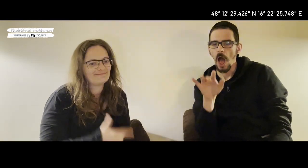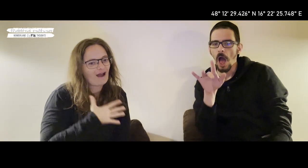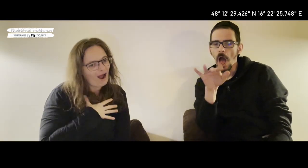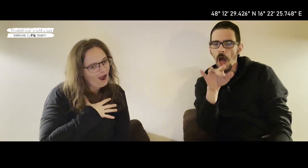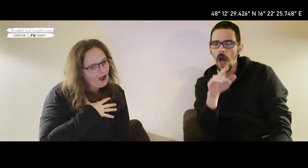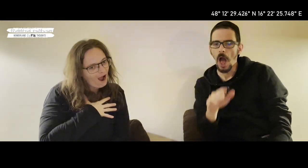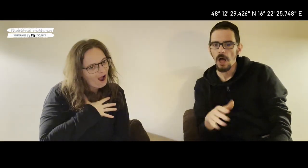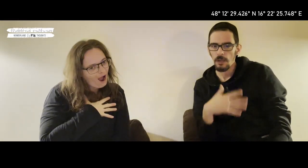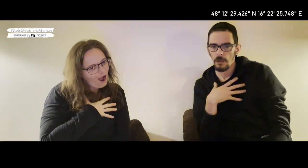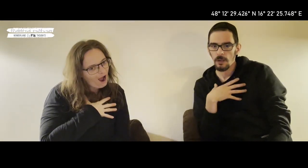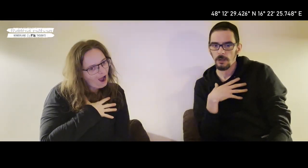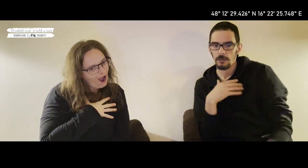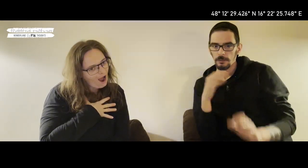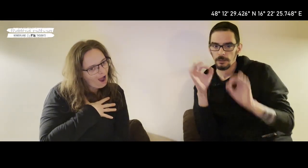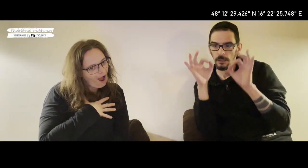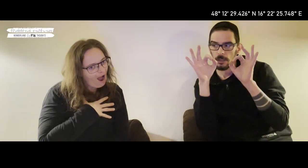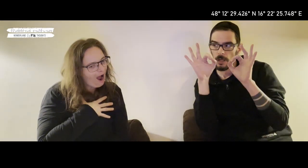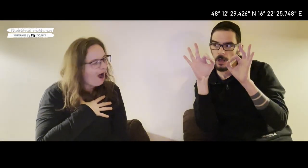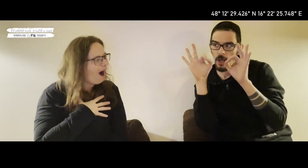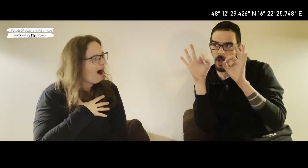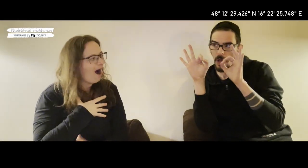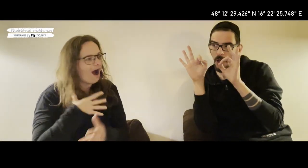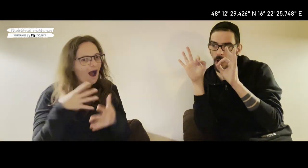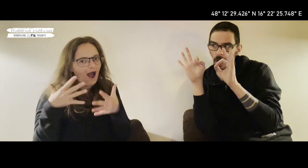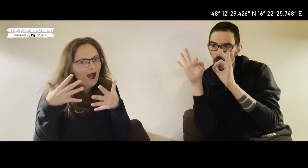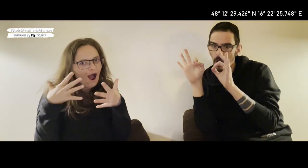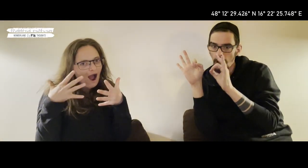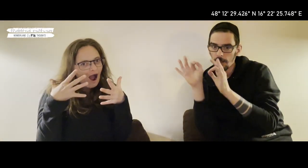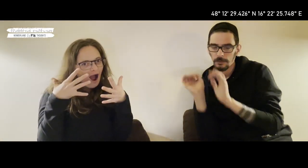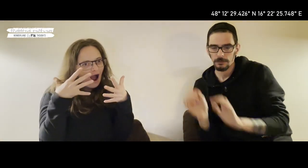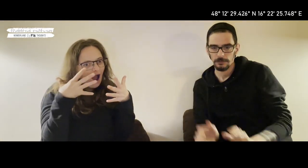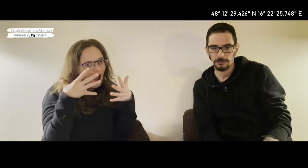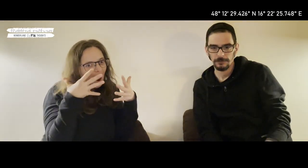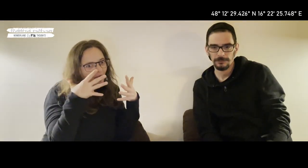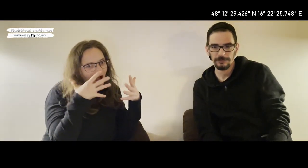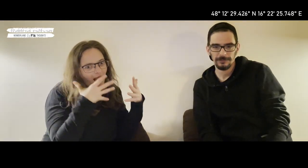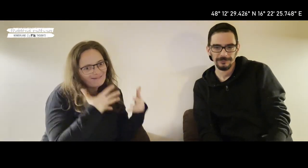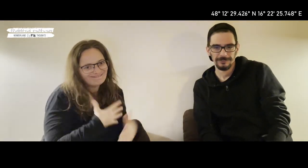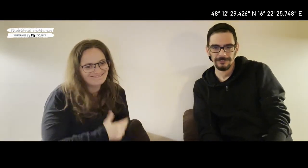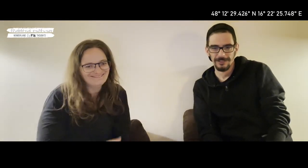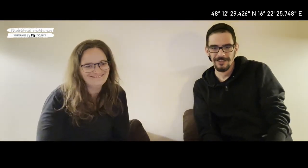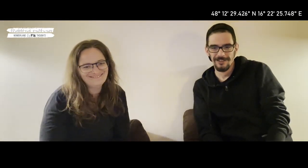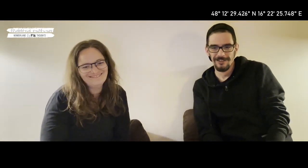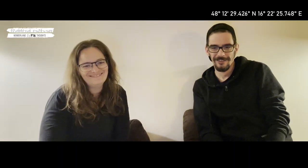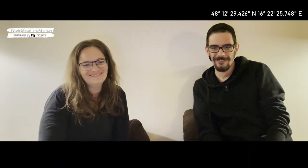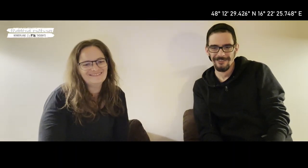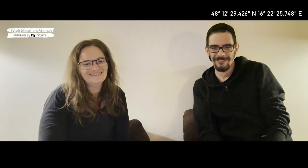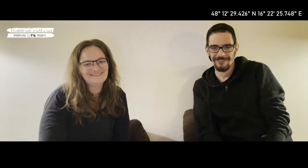The little hand continues its way. Disturbed and mesmerized at the same time. The fog in front of her eyes slowly passed.